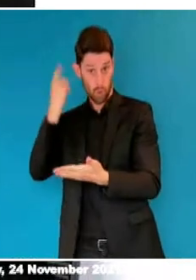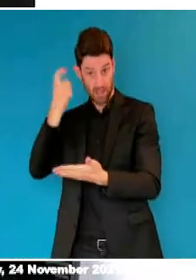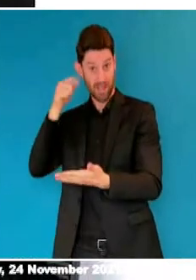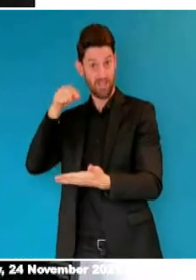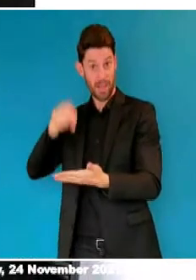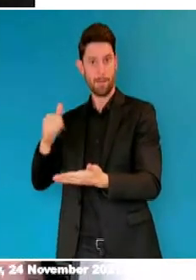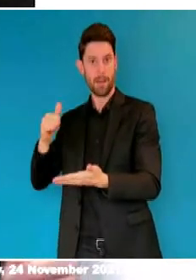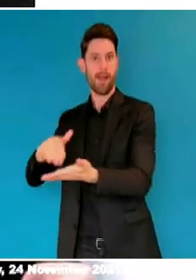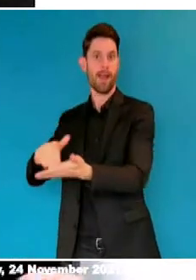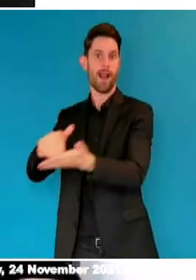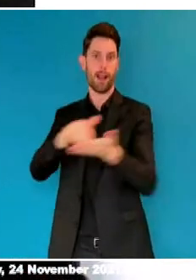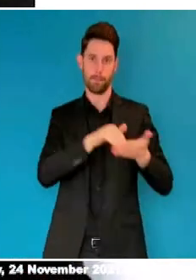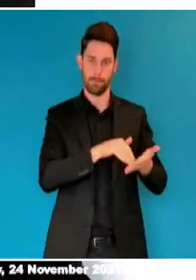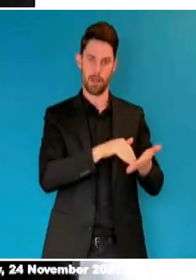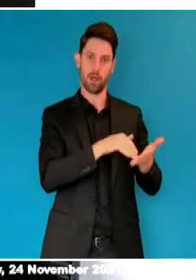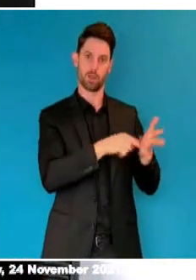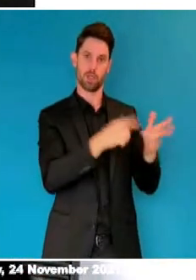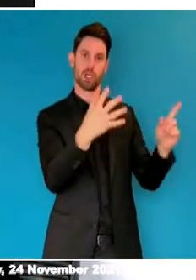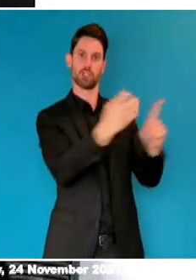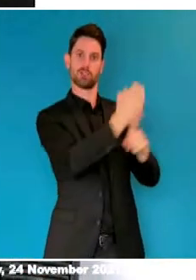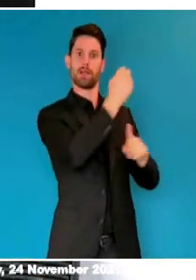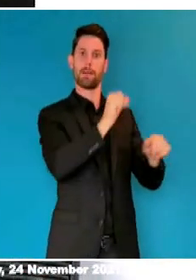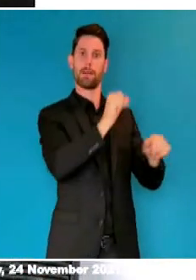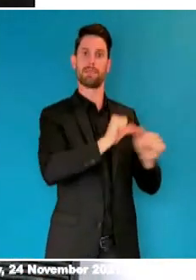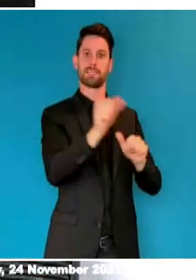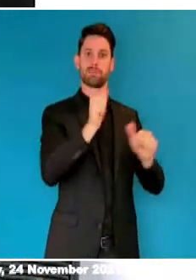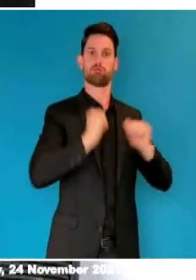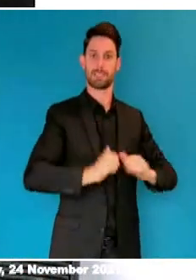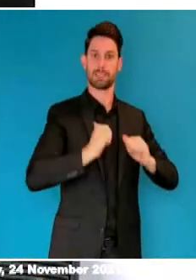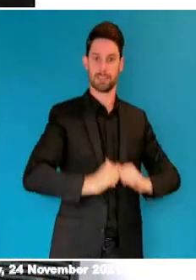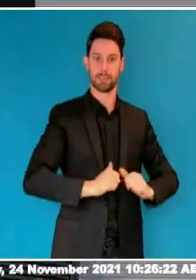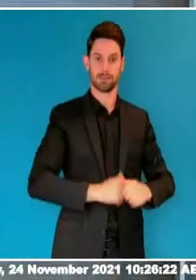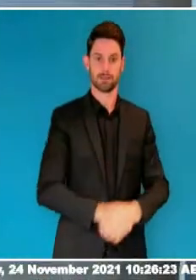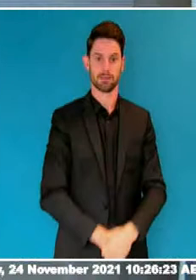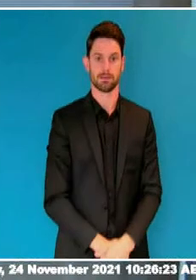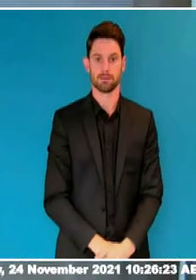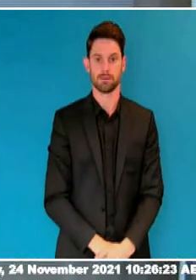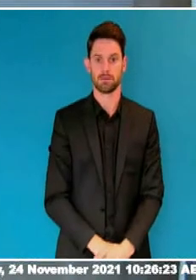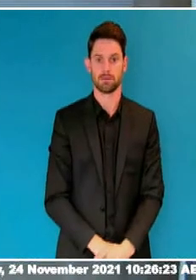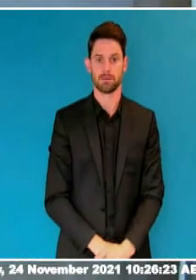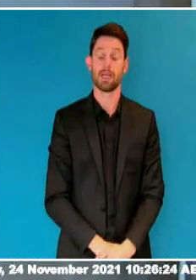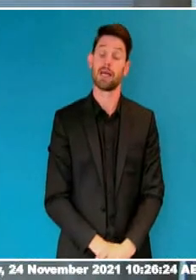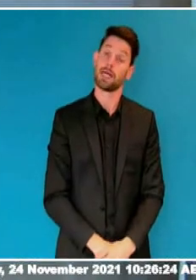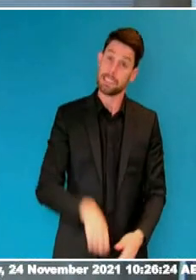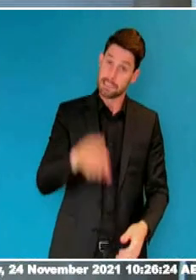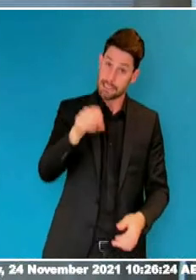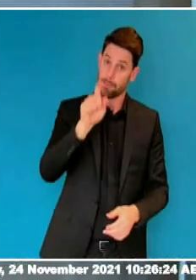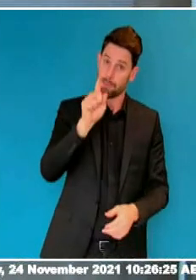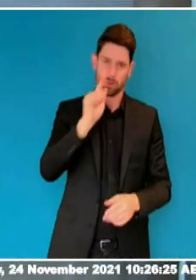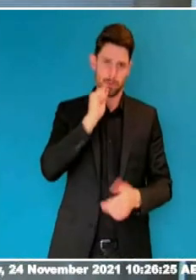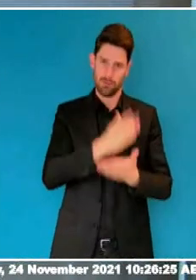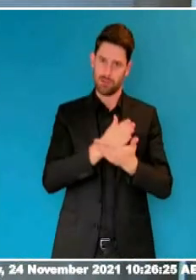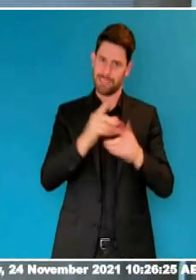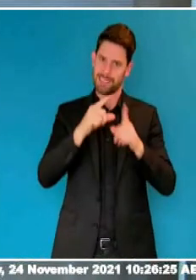tracking against best practice? We could but it would be difficult to track that for every people